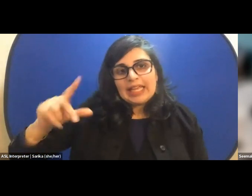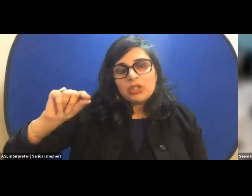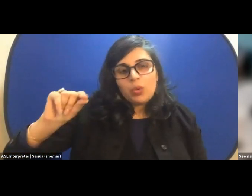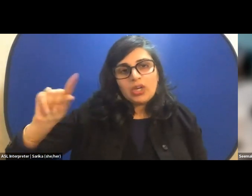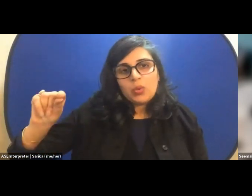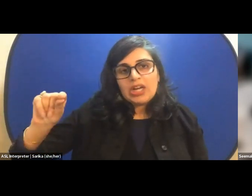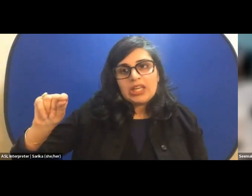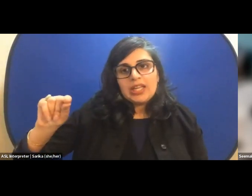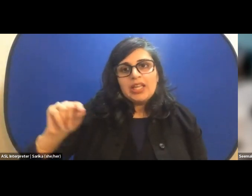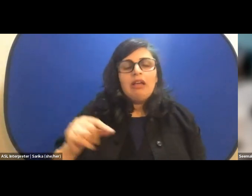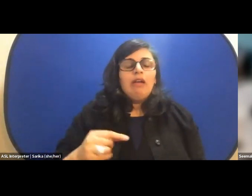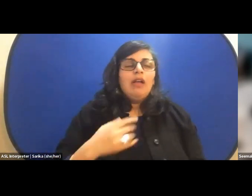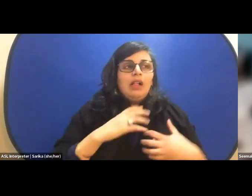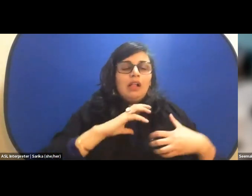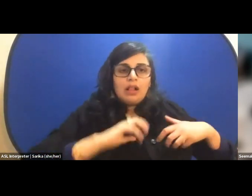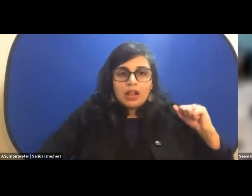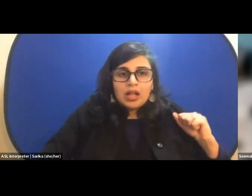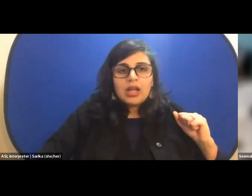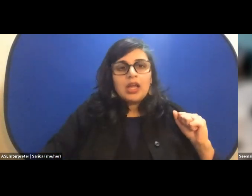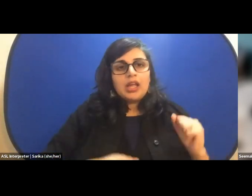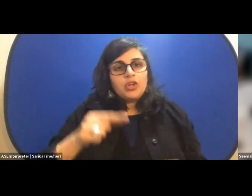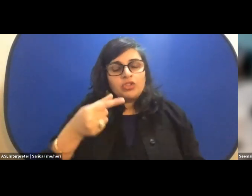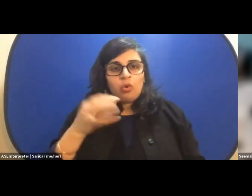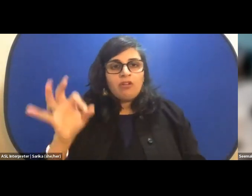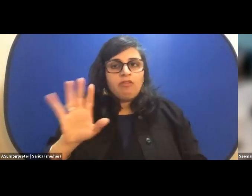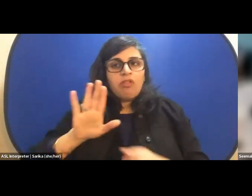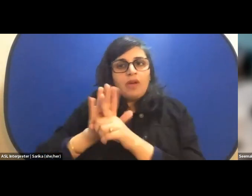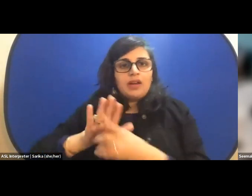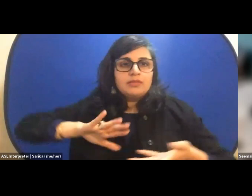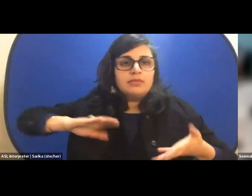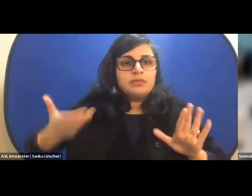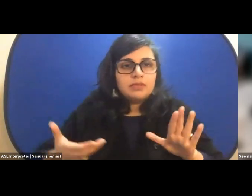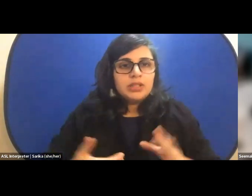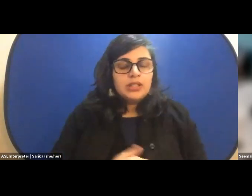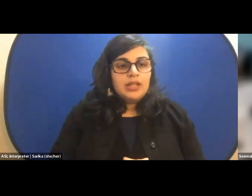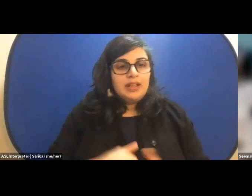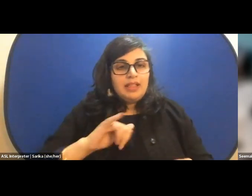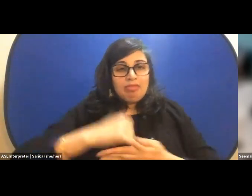call tear gas Tuesday. That was June